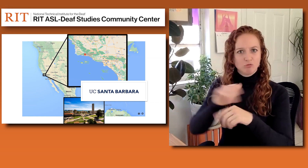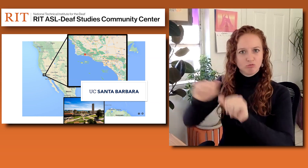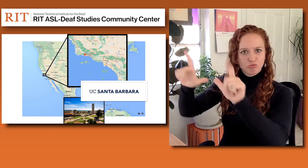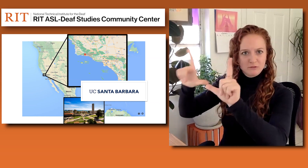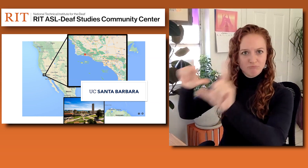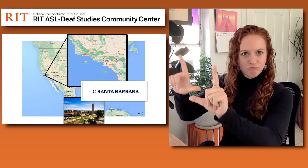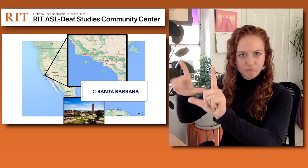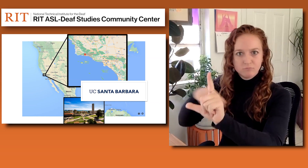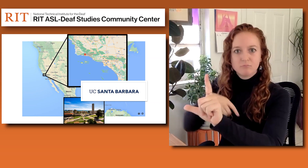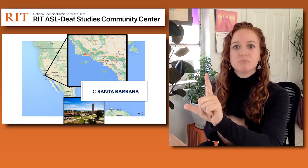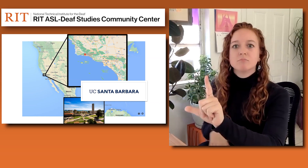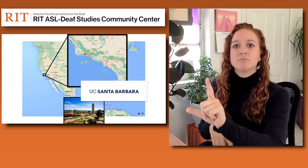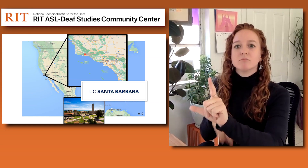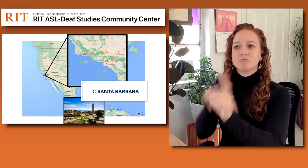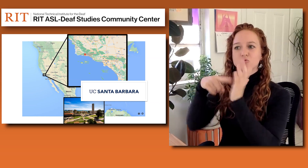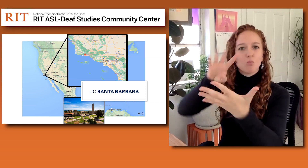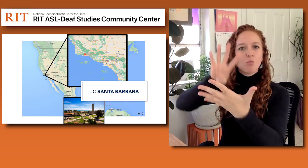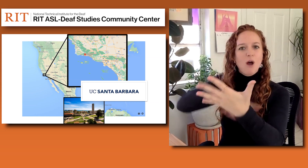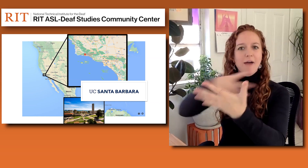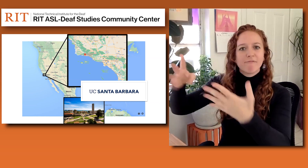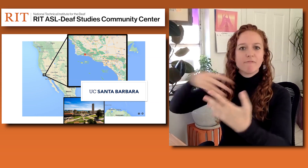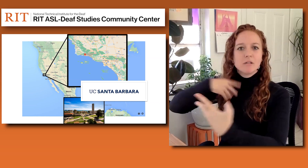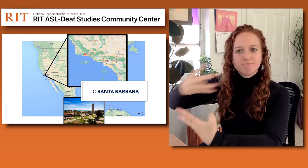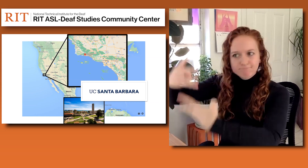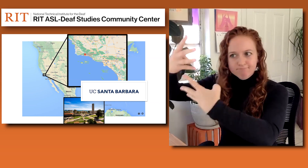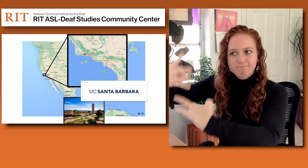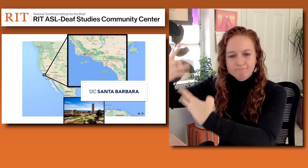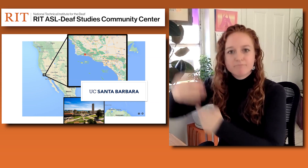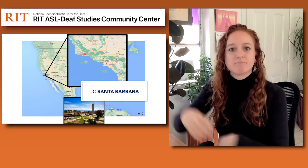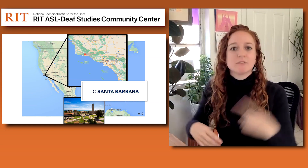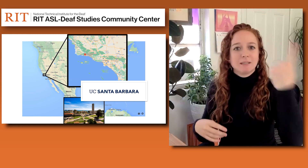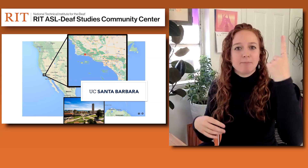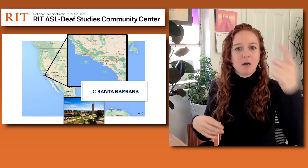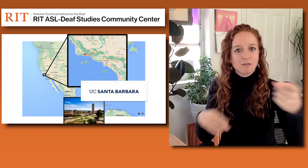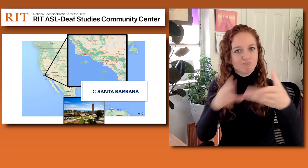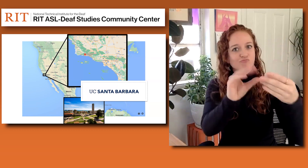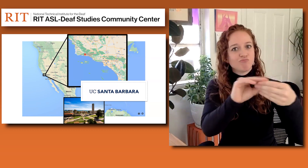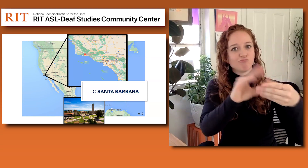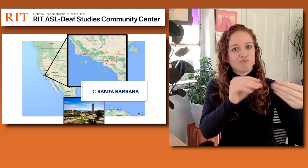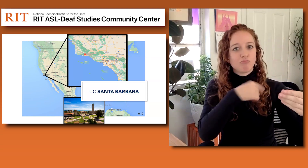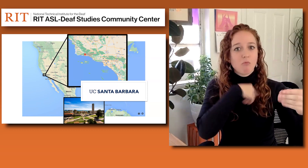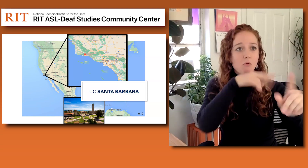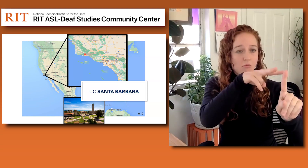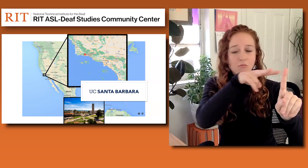and I was sharing a screen, and I showed a graph, and someone made a comment,